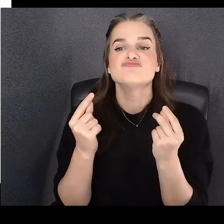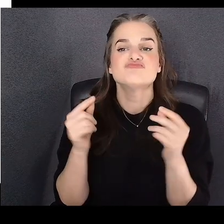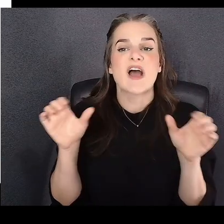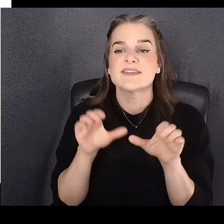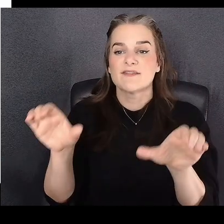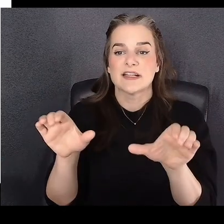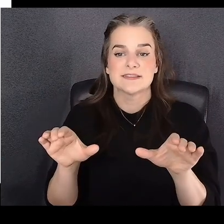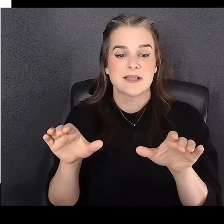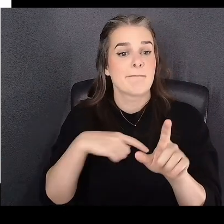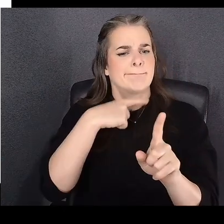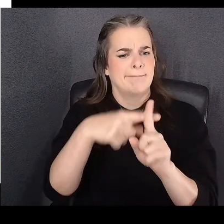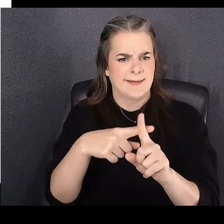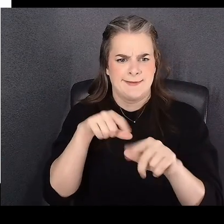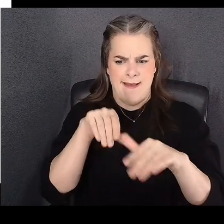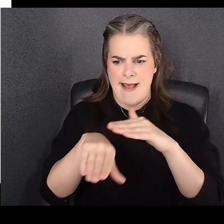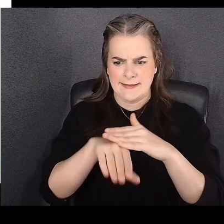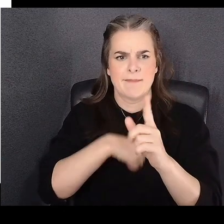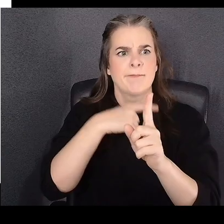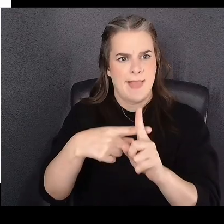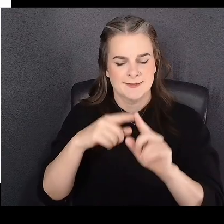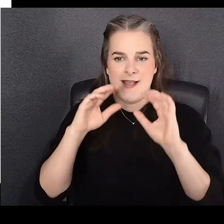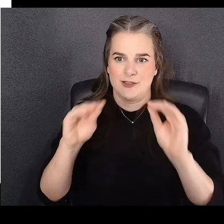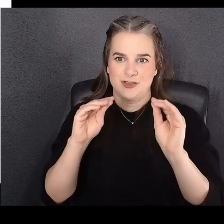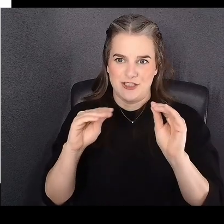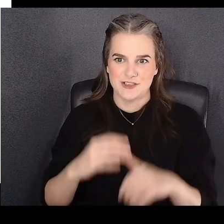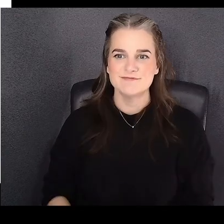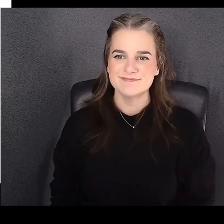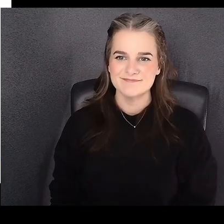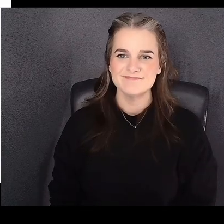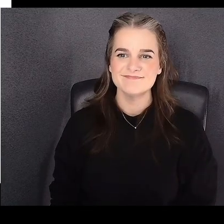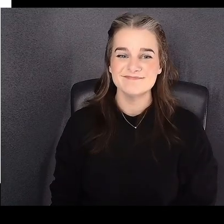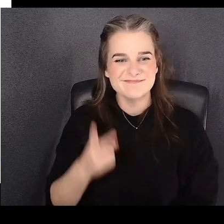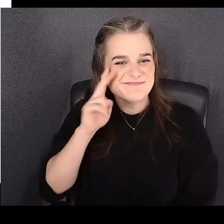Basically, in this picture down on the right, I'm with a group home project.